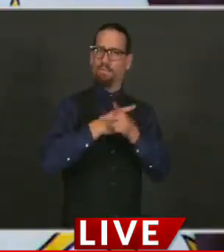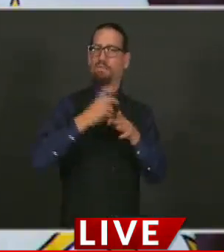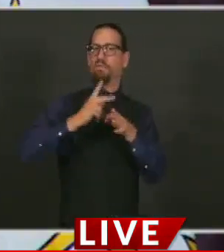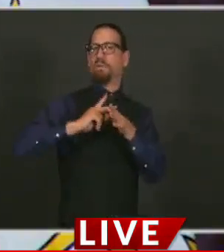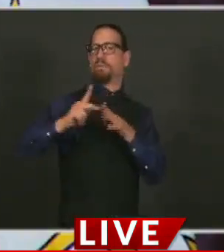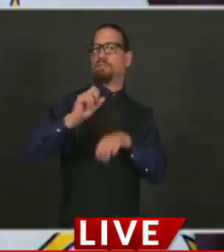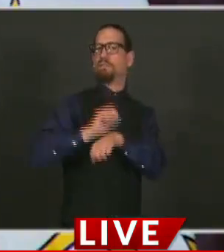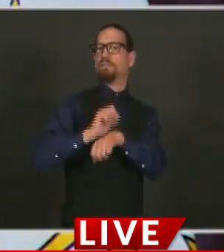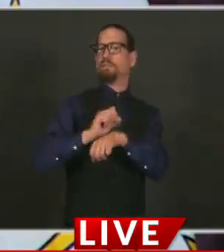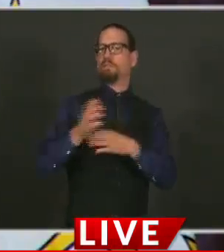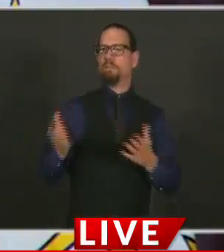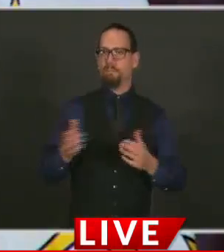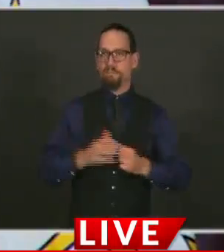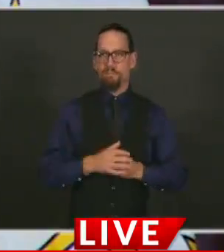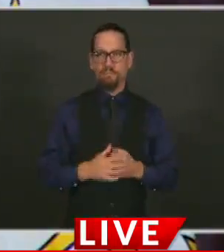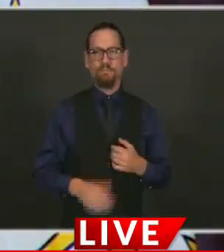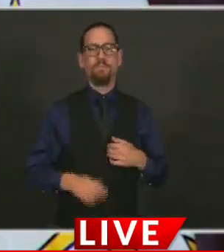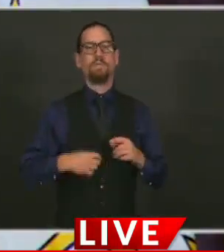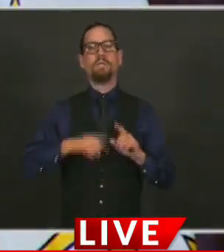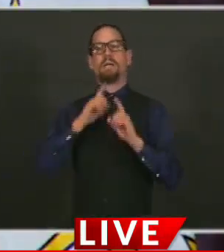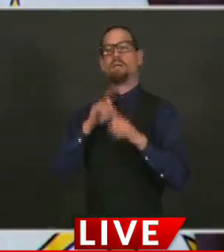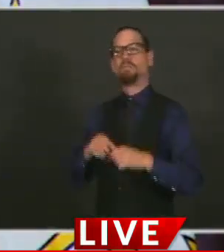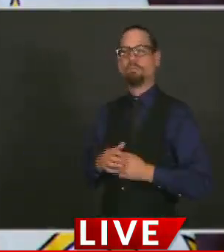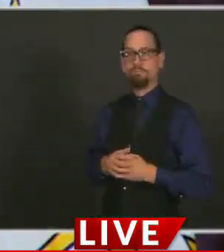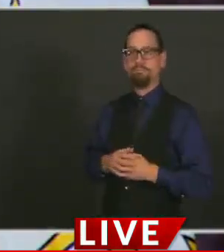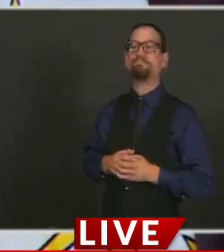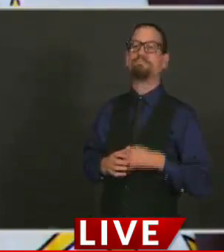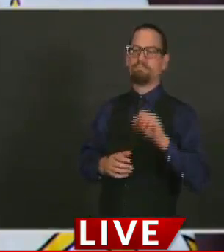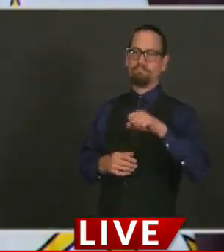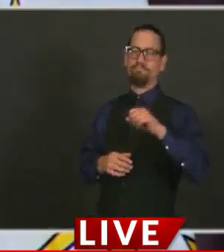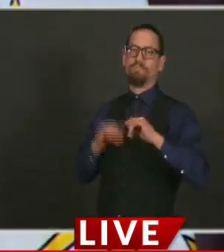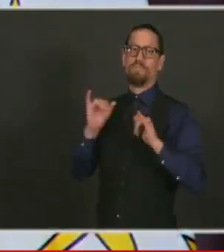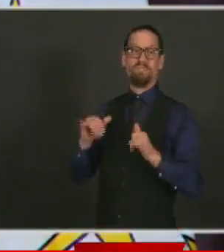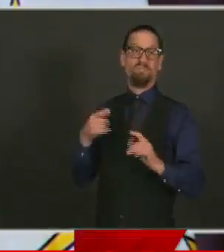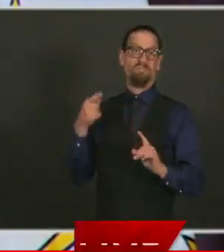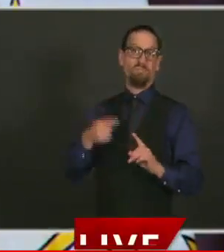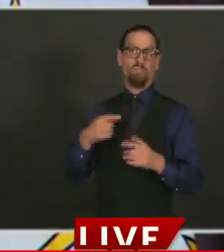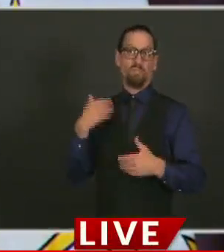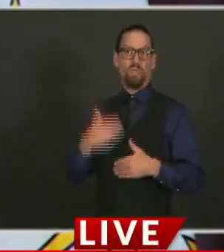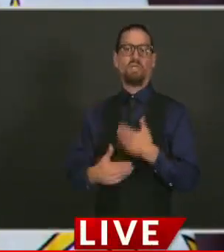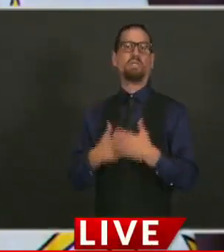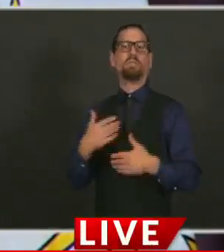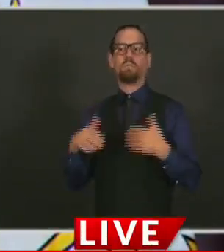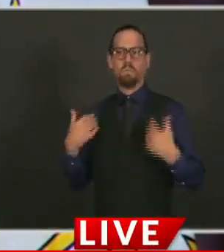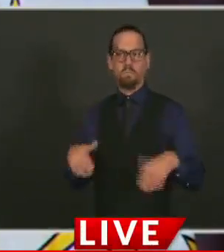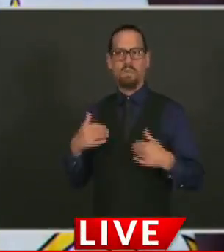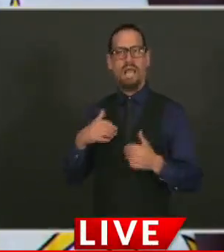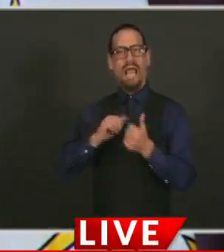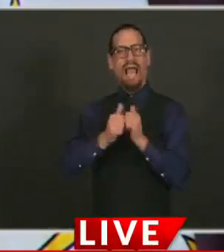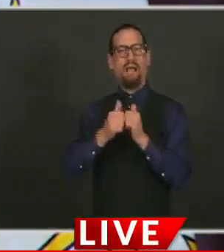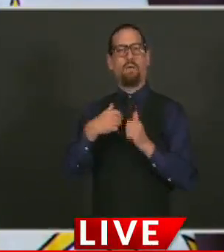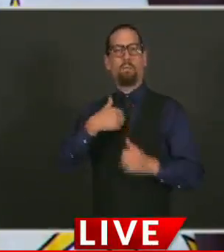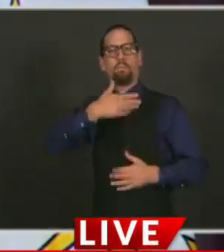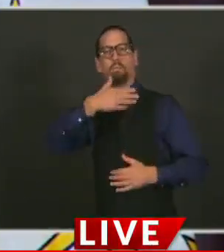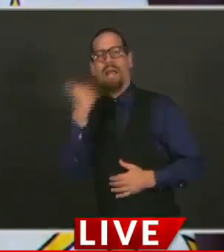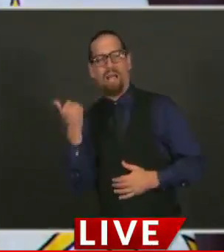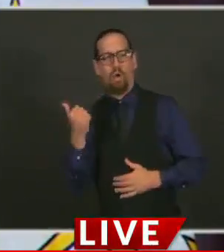THOSE KINDS OF PROFESSIONS? IT CAN BE AN EXPENSIVE PROCESS.